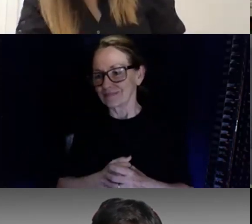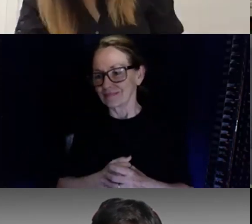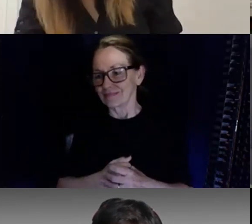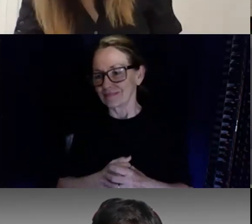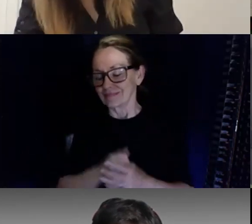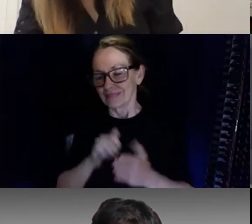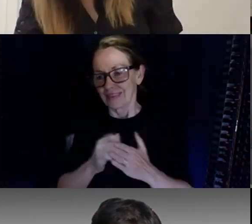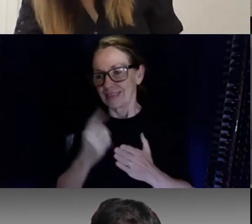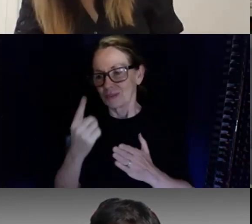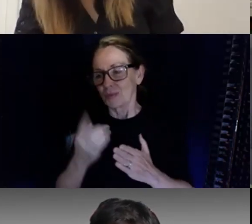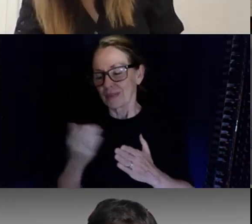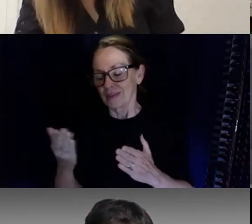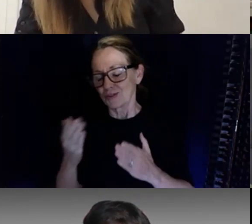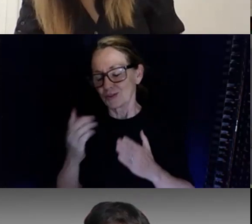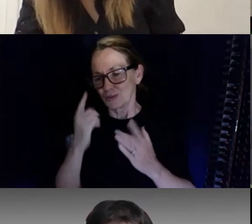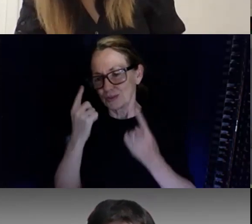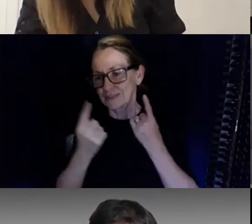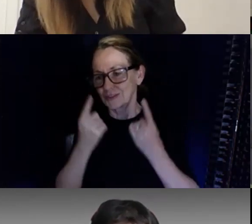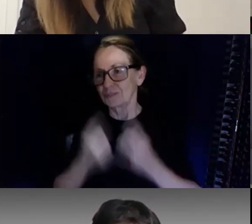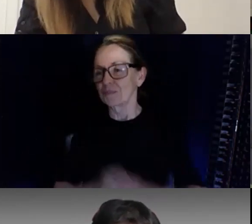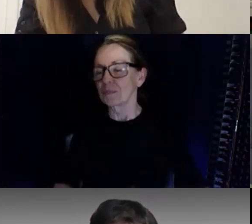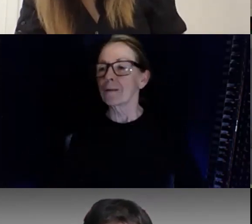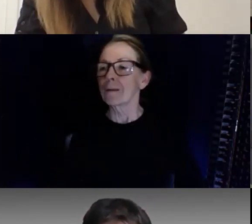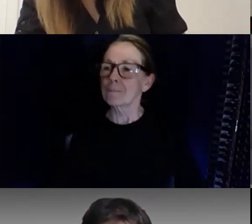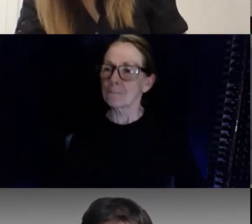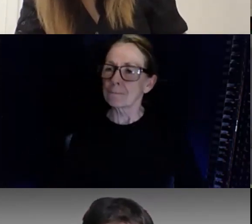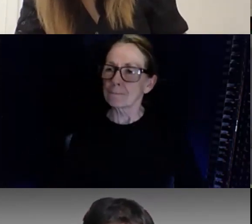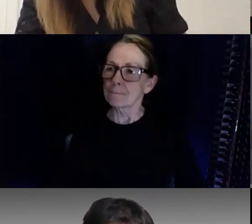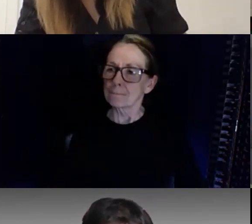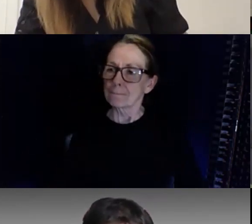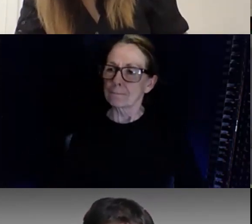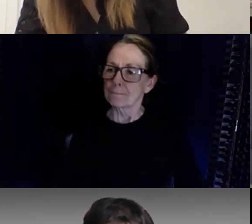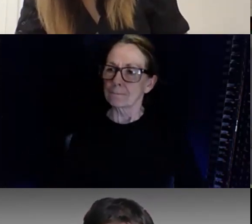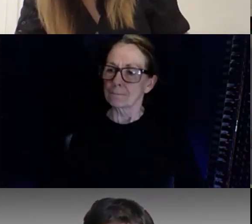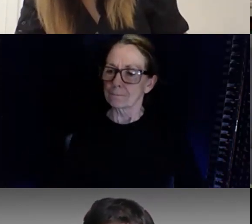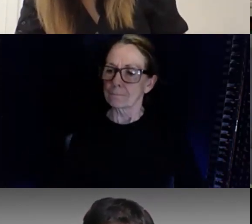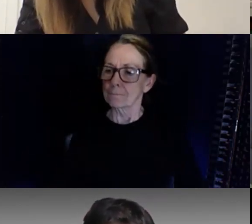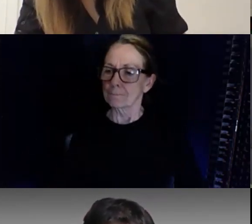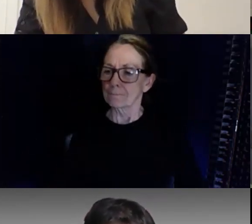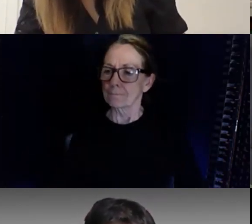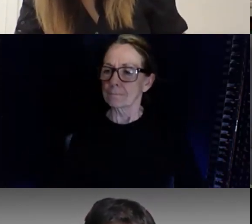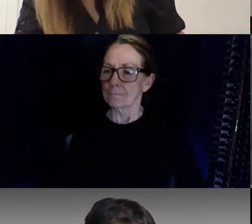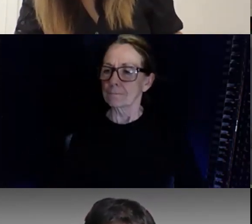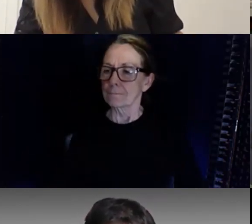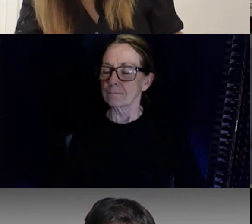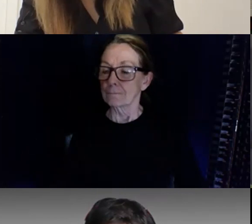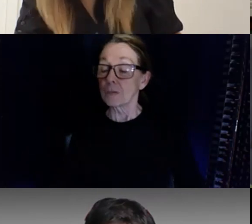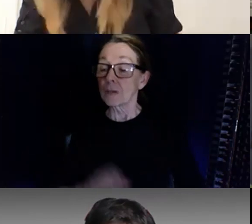THAT WAY AS YOU SEND IT BY DIFFERENT PEOPLE, IF SOMEONE COMPLETES IT TWICE, YOU KNOW THAT IT CAME BY THE SAME PERSON. THAT'S ONE OF THE AREAS TO REALLY LOOK AT.